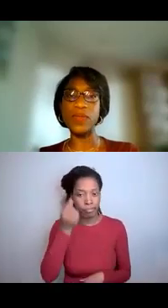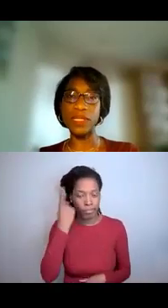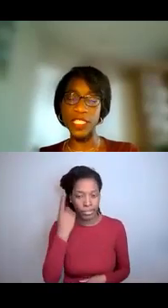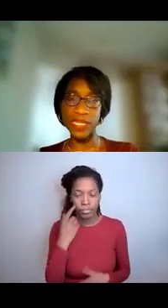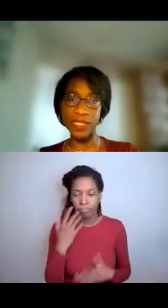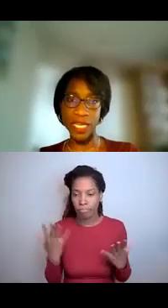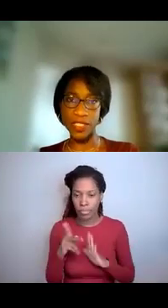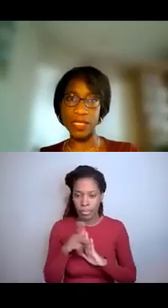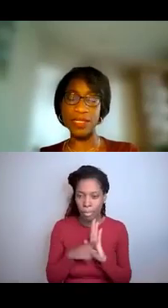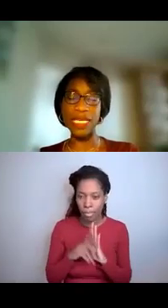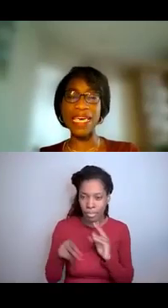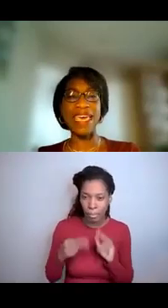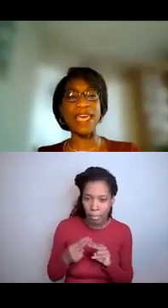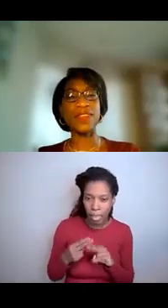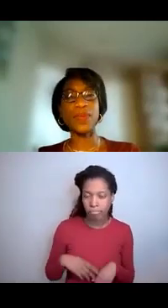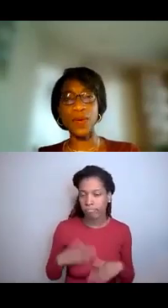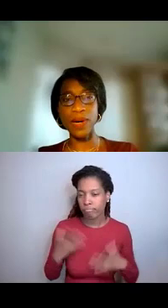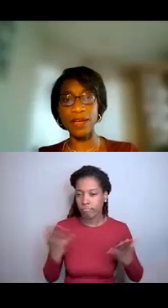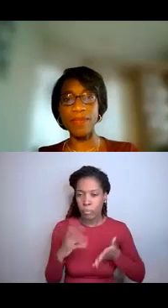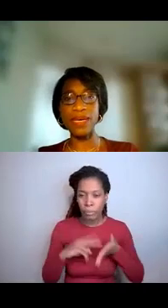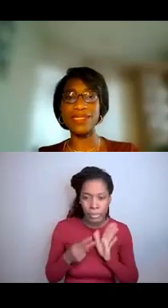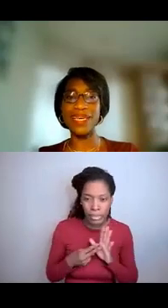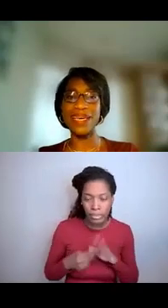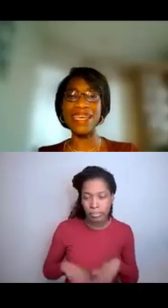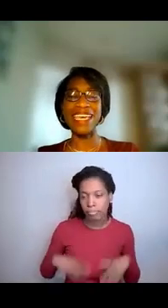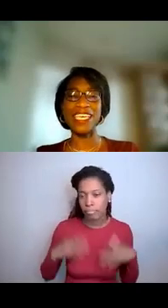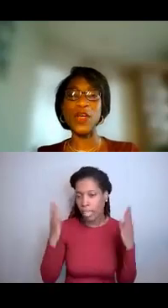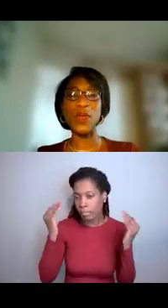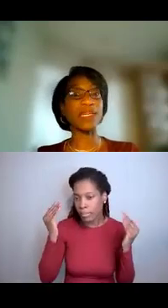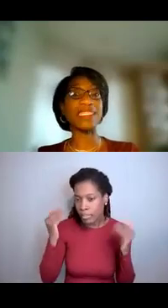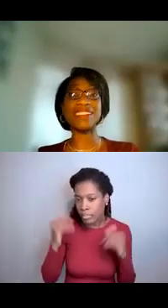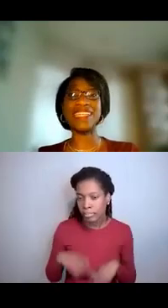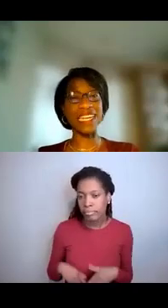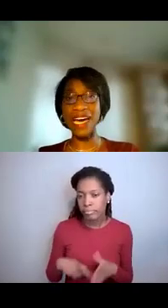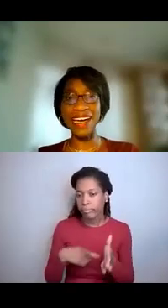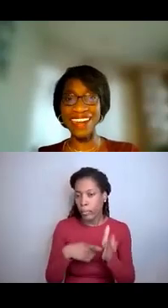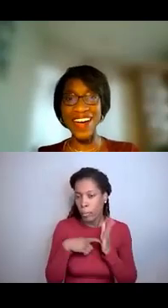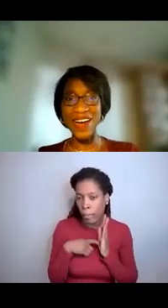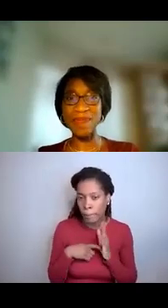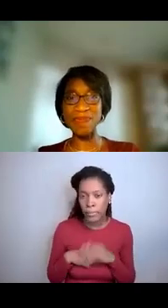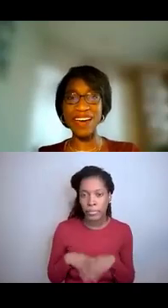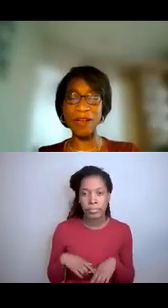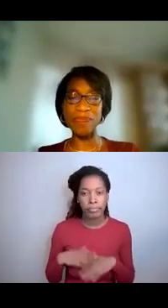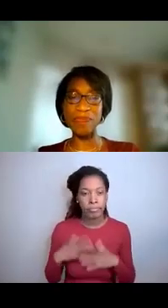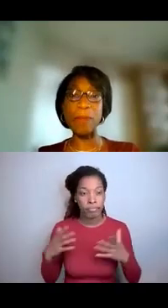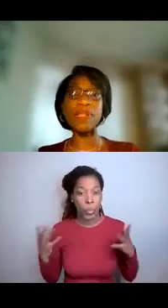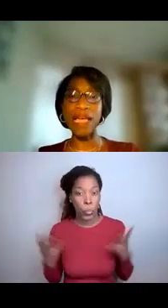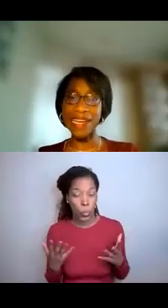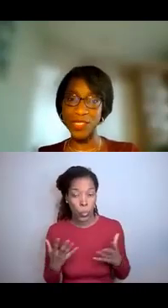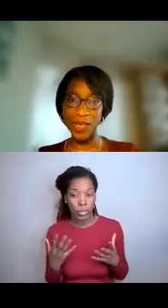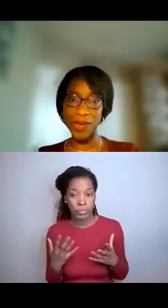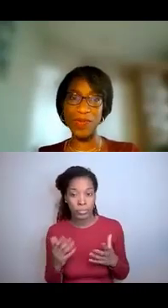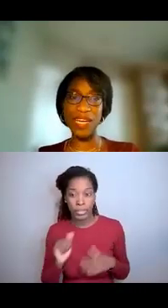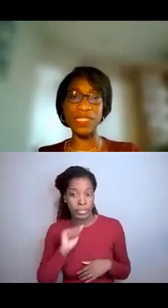what are the expectations and their requirements, and what does it not apply to,